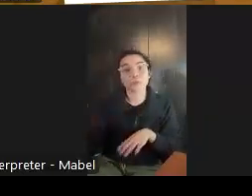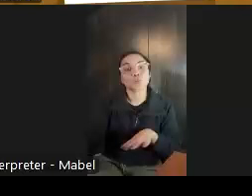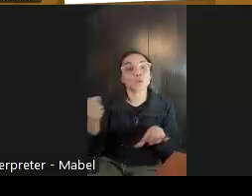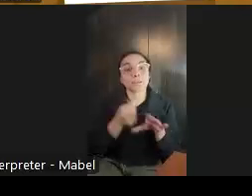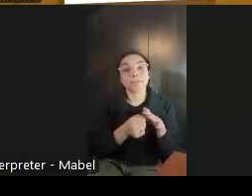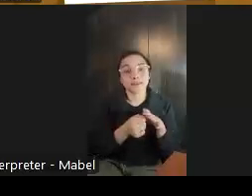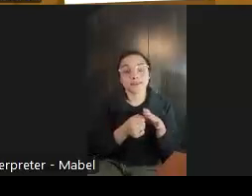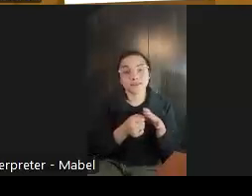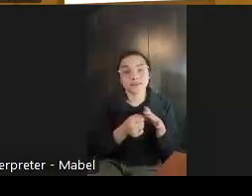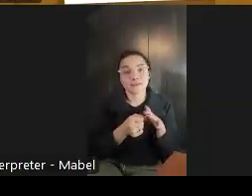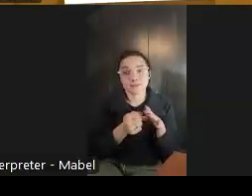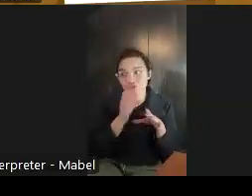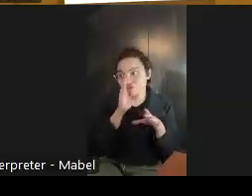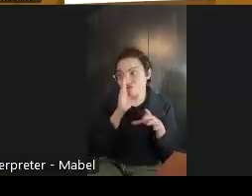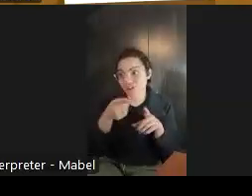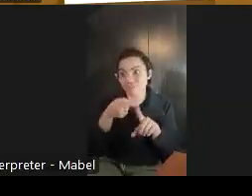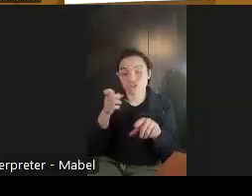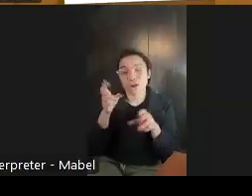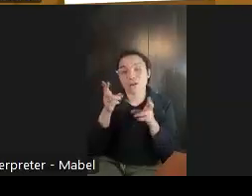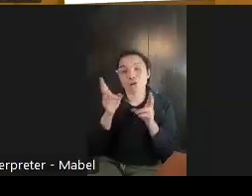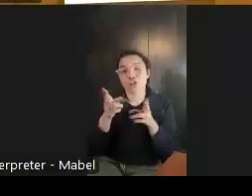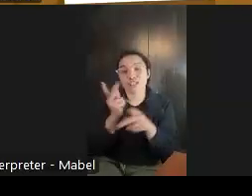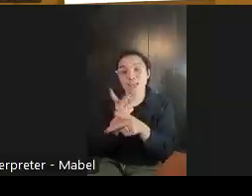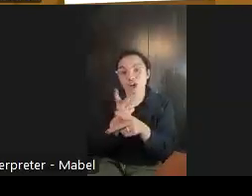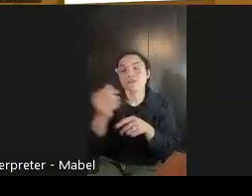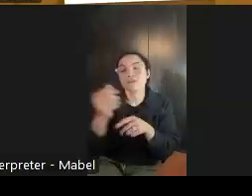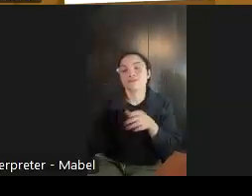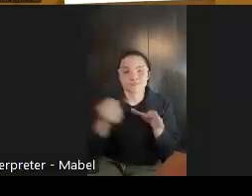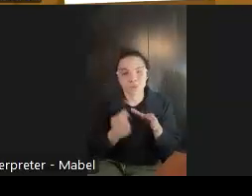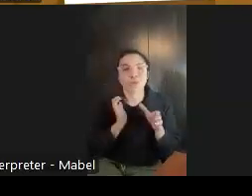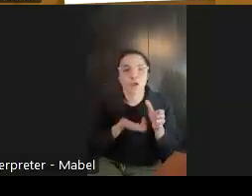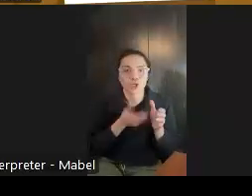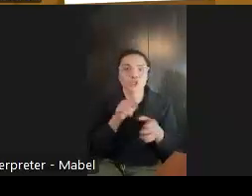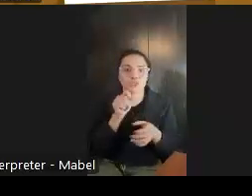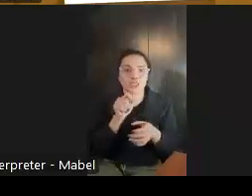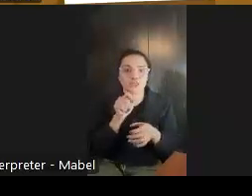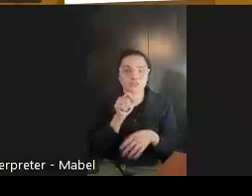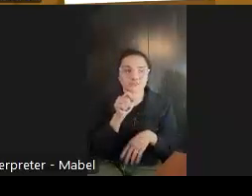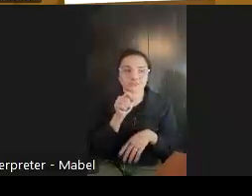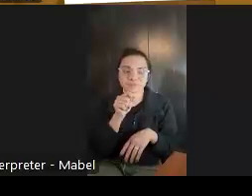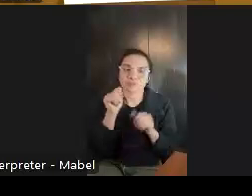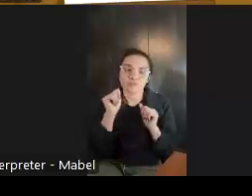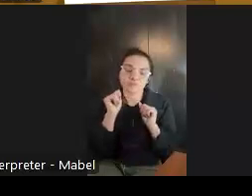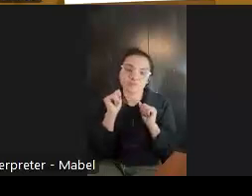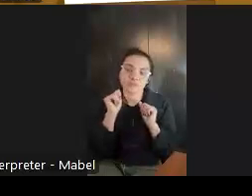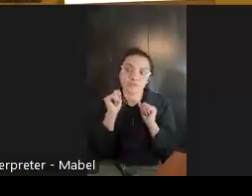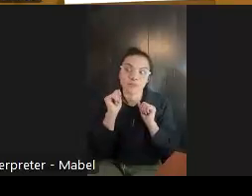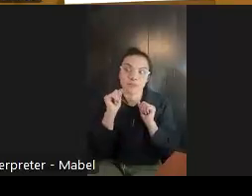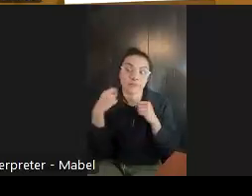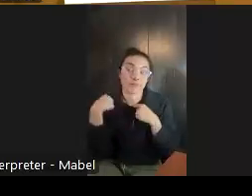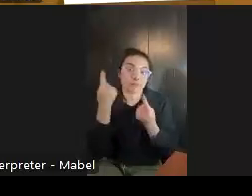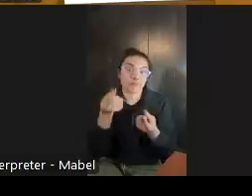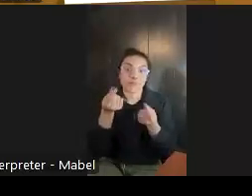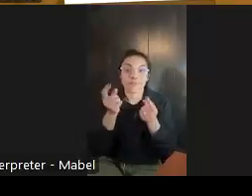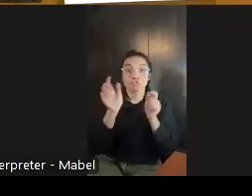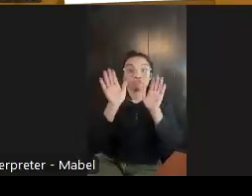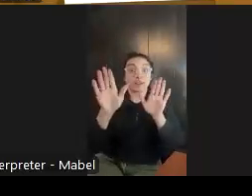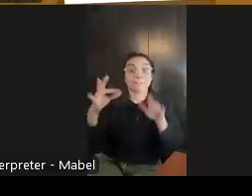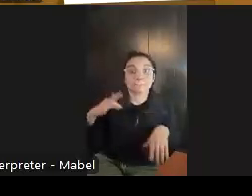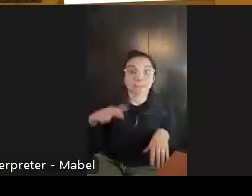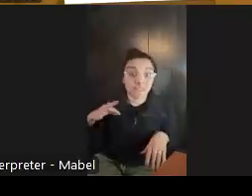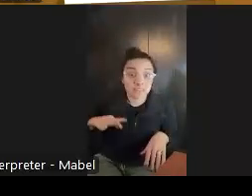Urgent Care to our unit uh that has been a a great uh uh you know benefit and also sometimes can be